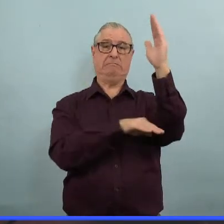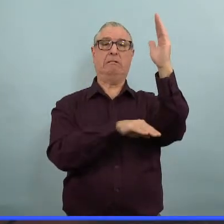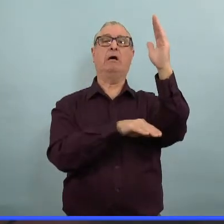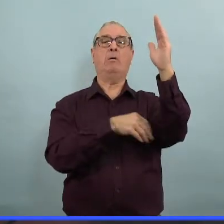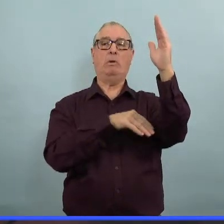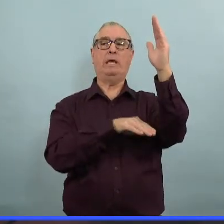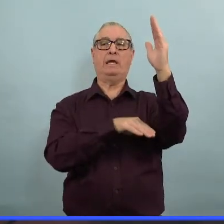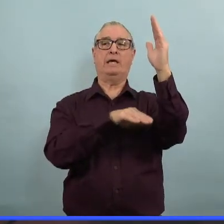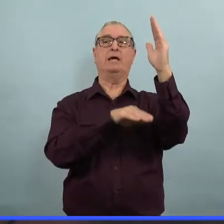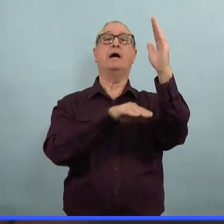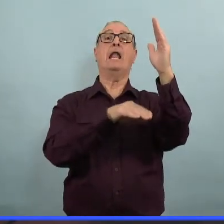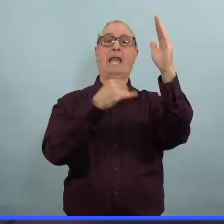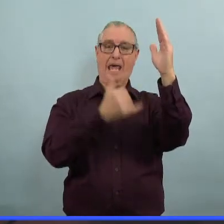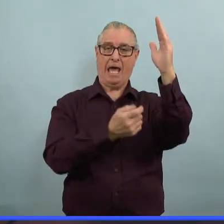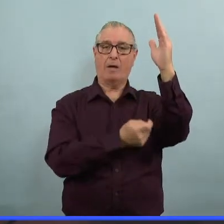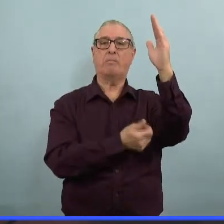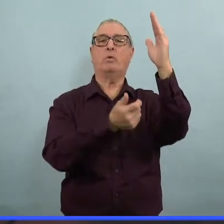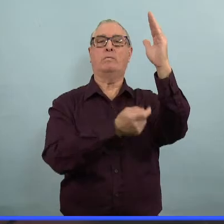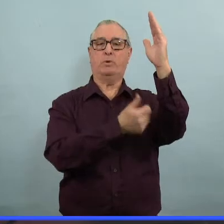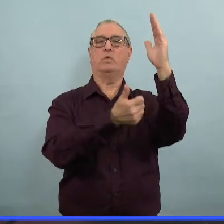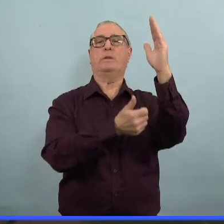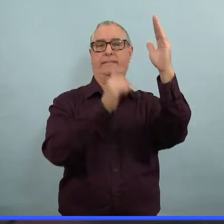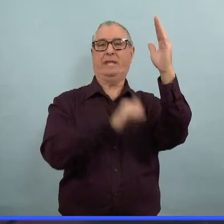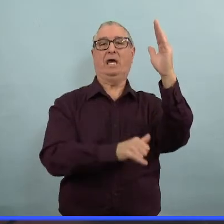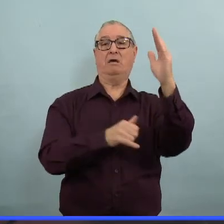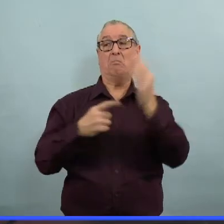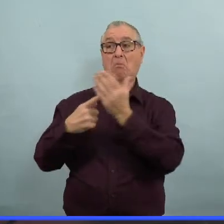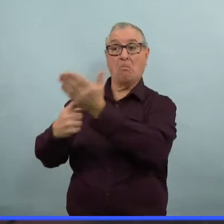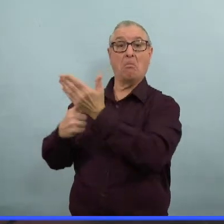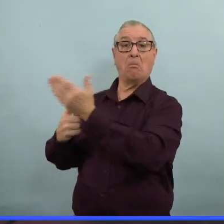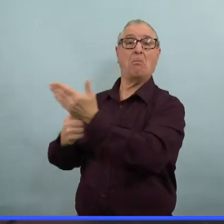health hasn't engaged with with religious leaders at this point this is all about